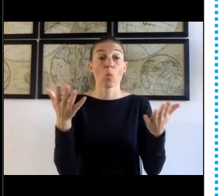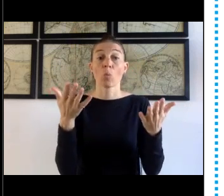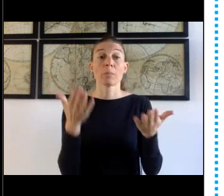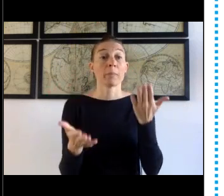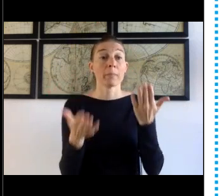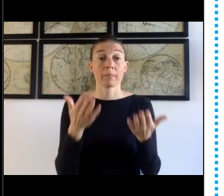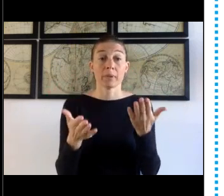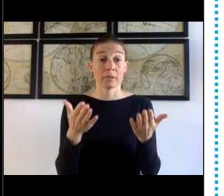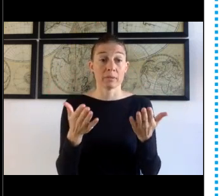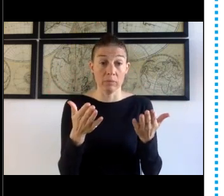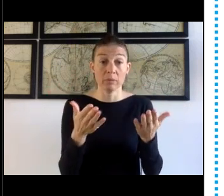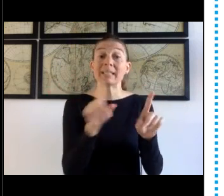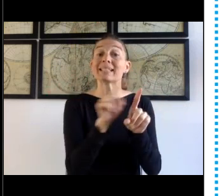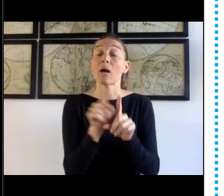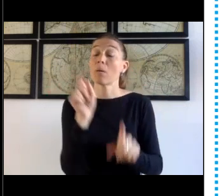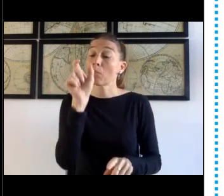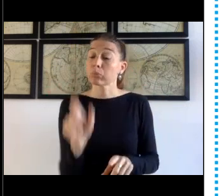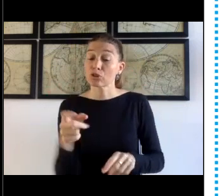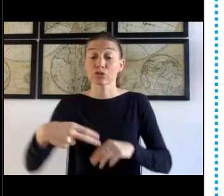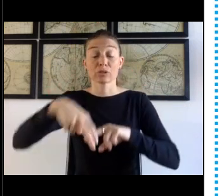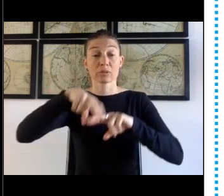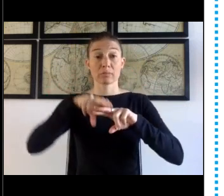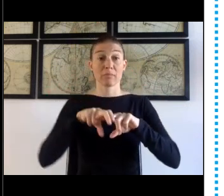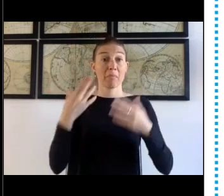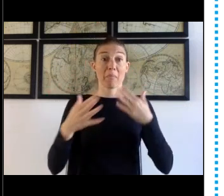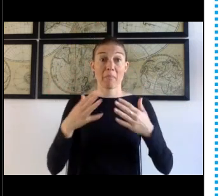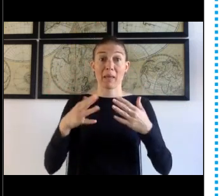for example, any injury or even death cases.